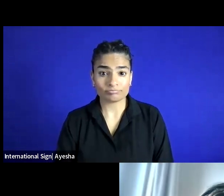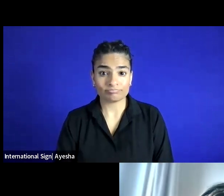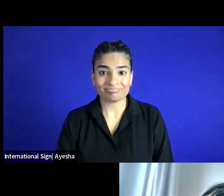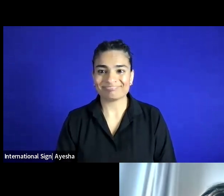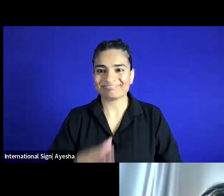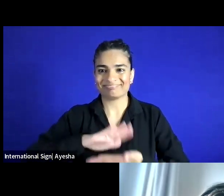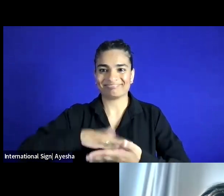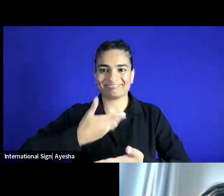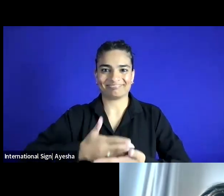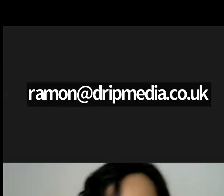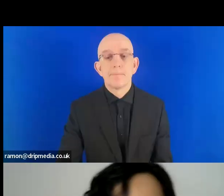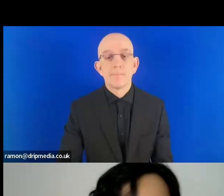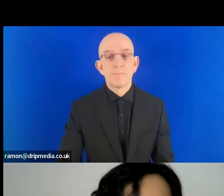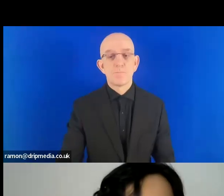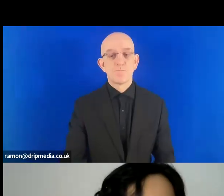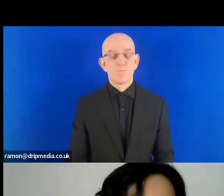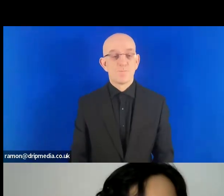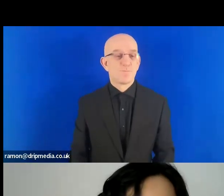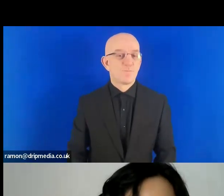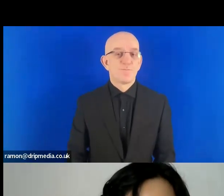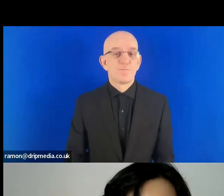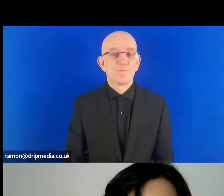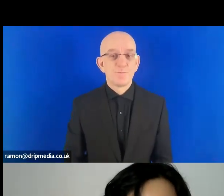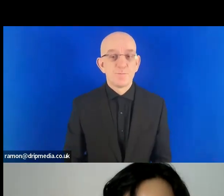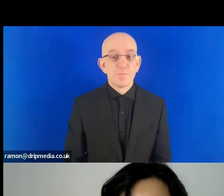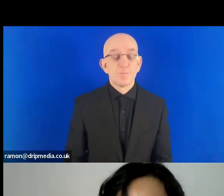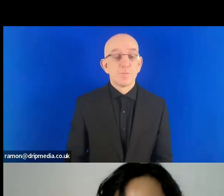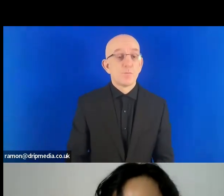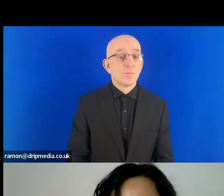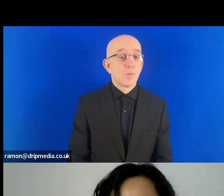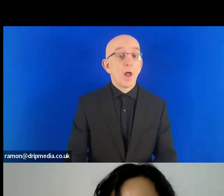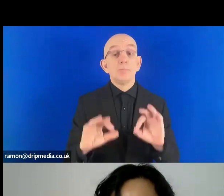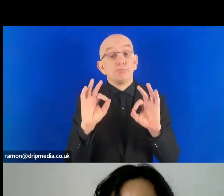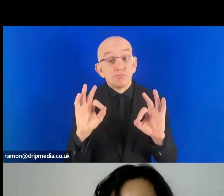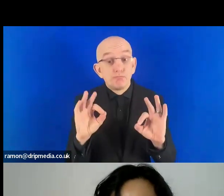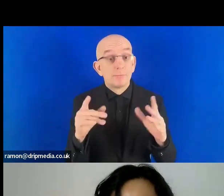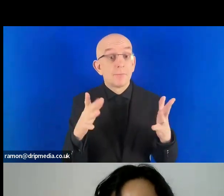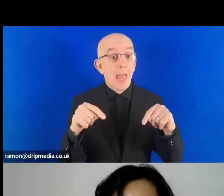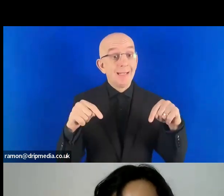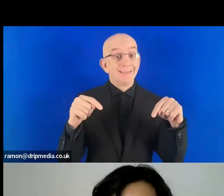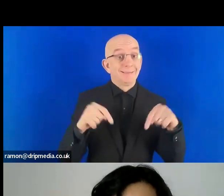Well, in the meantime, I wonder if there's any last questions we want to address.